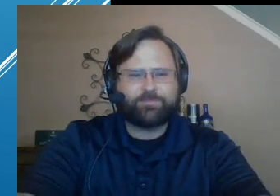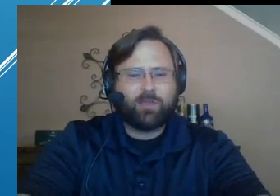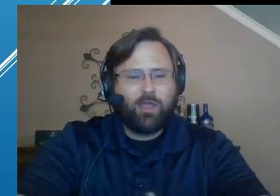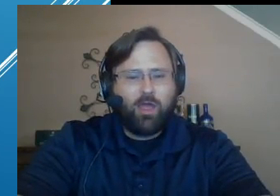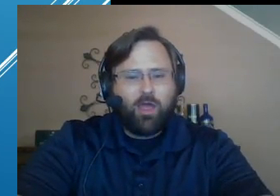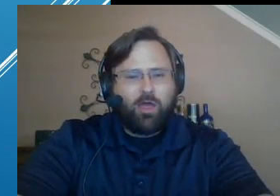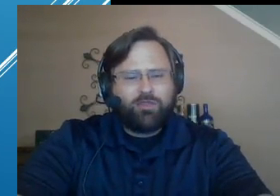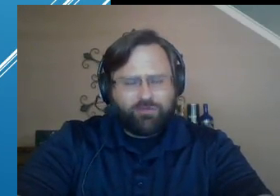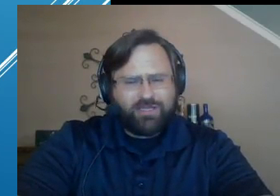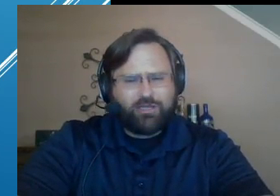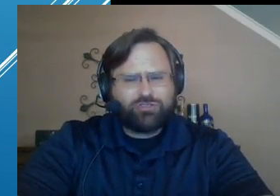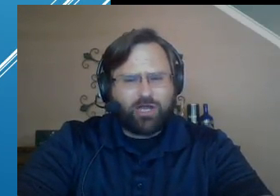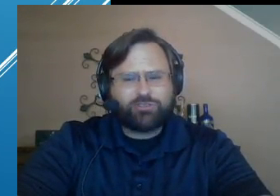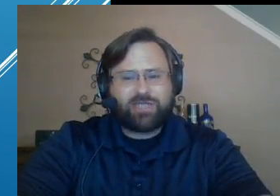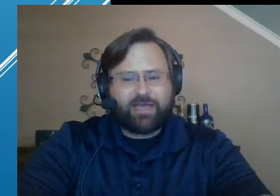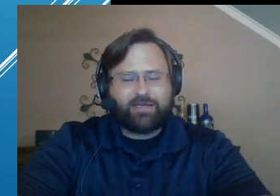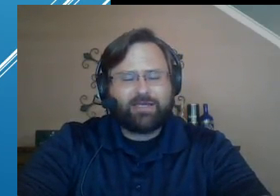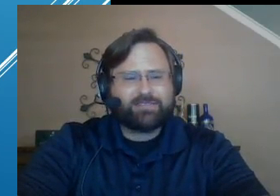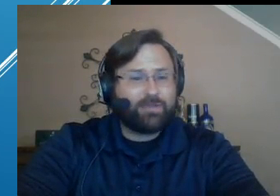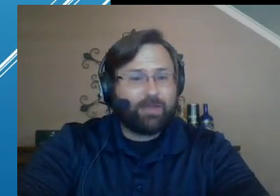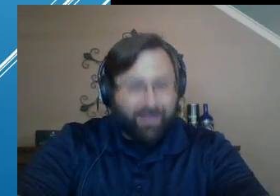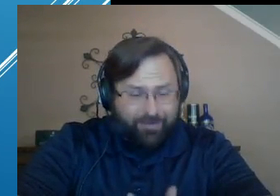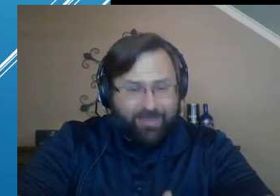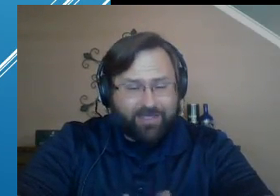the first thing that you should understand is something that might be a